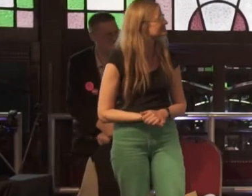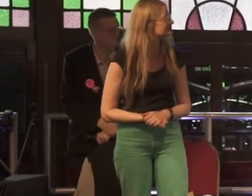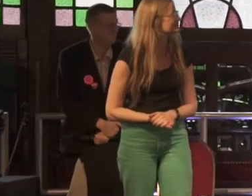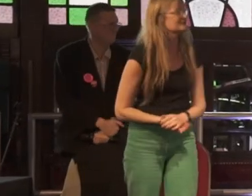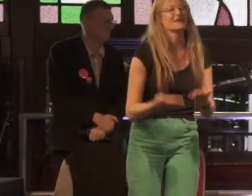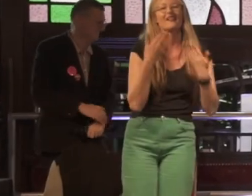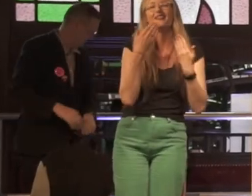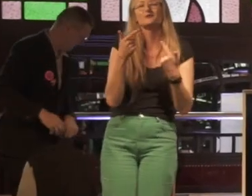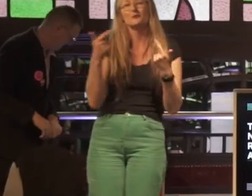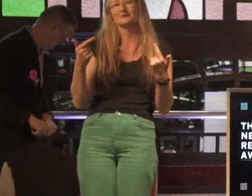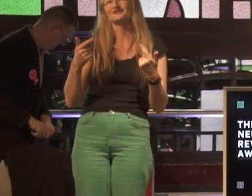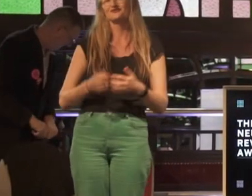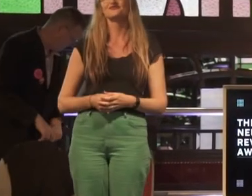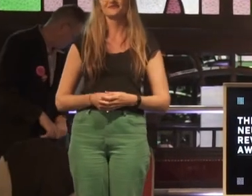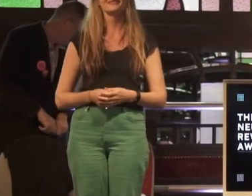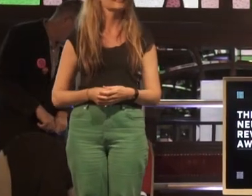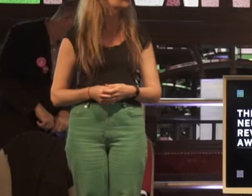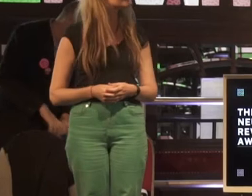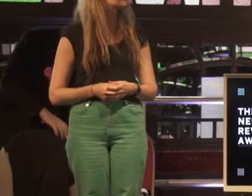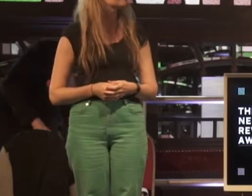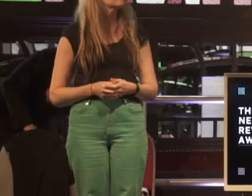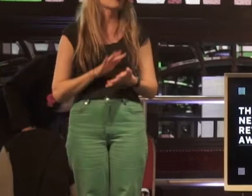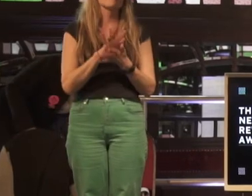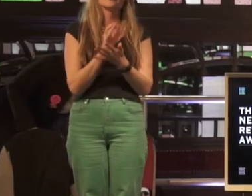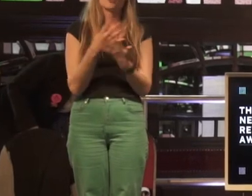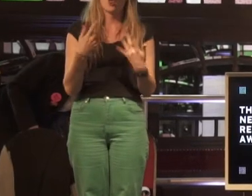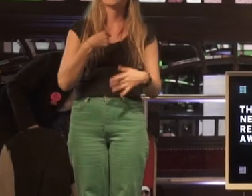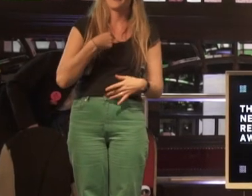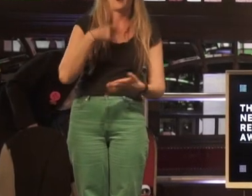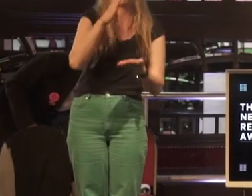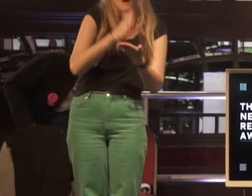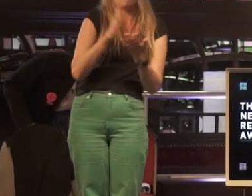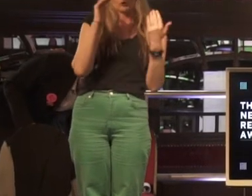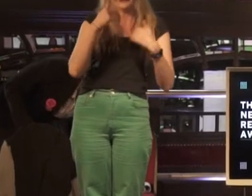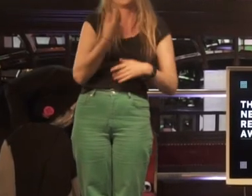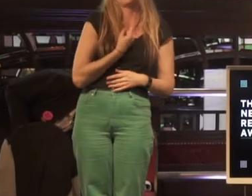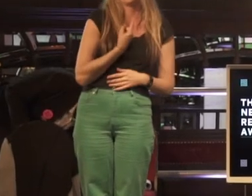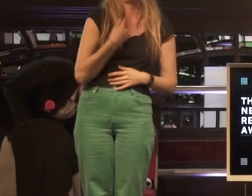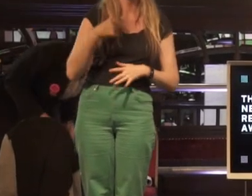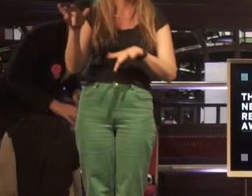Thank you so much for this. It means a lot to me, because I am actually autistic and my show is excellent.